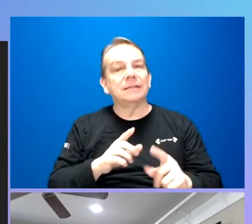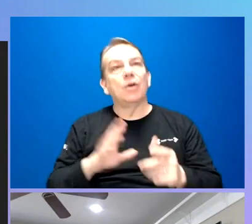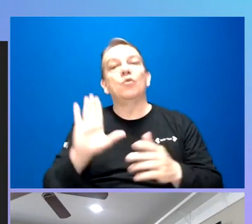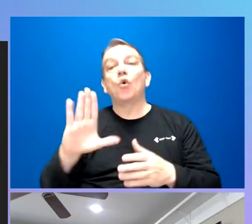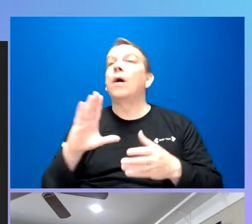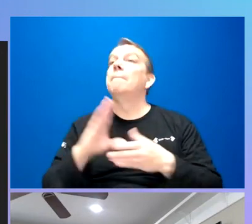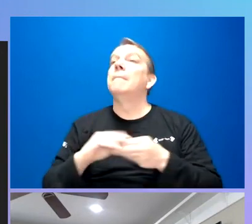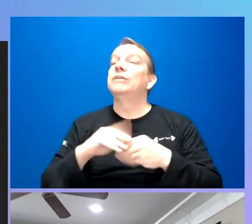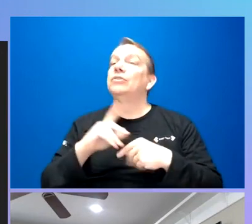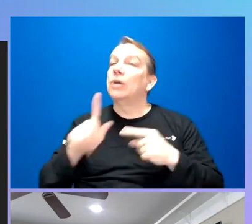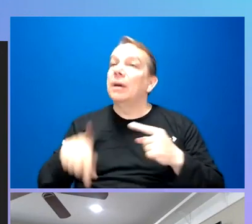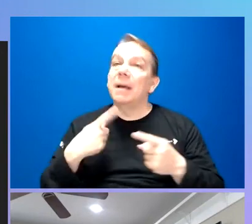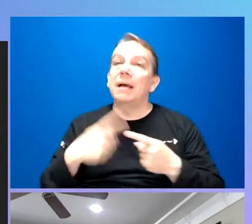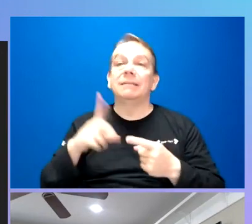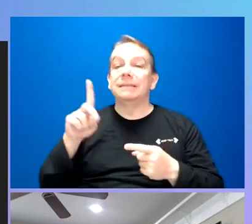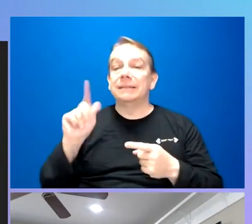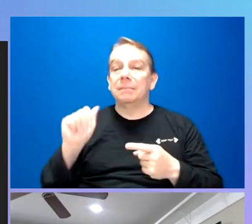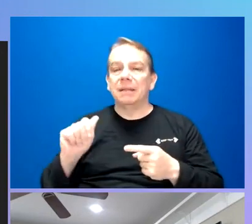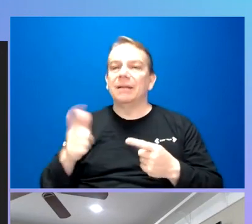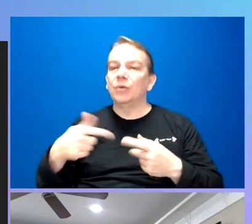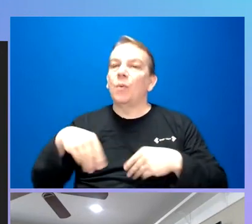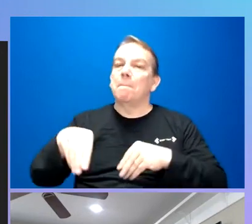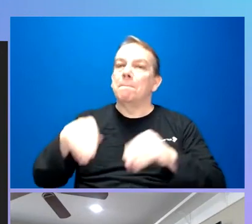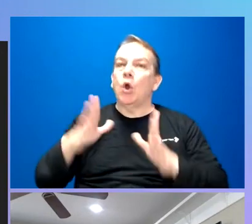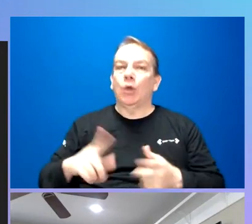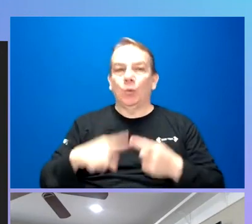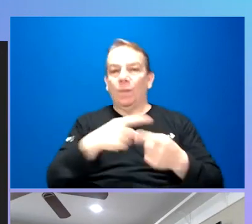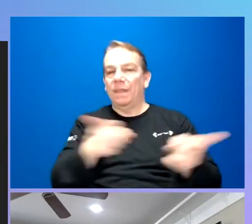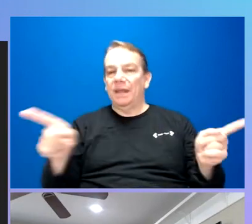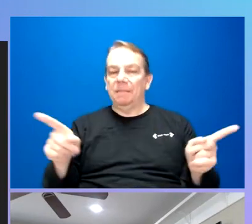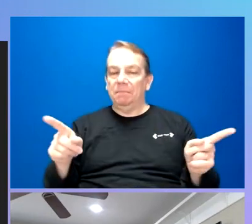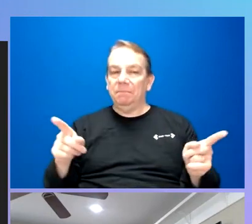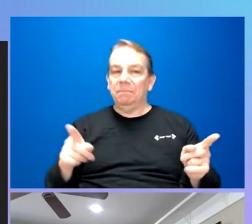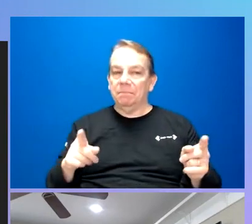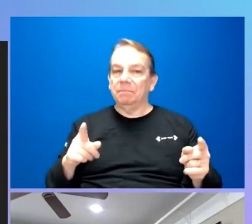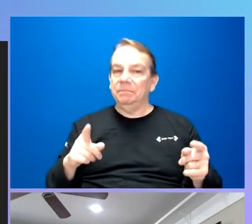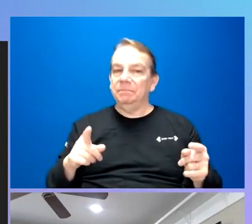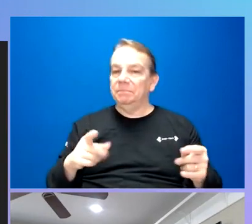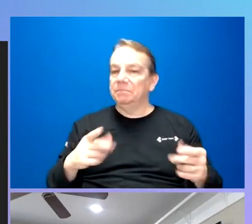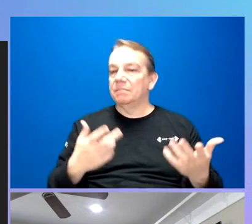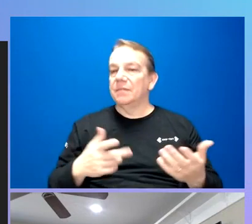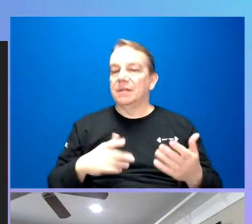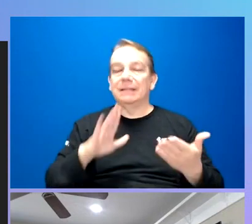marketer. These town halls normally have the leader give a